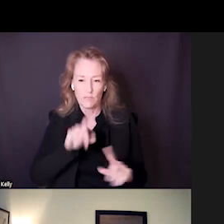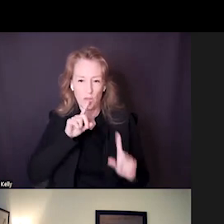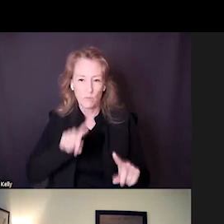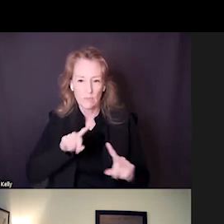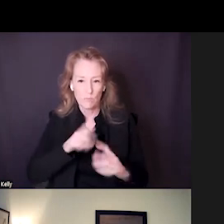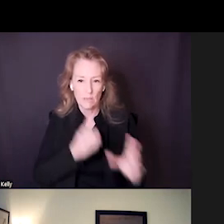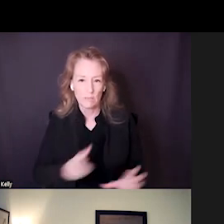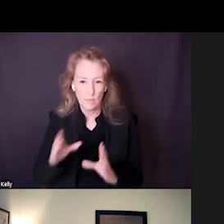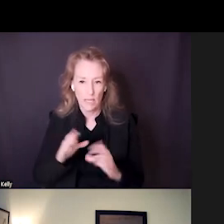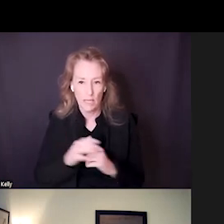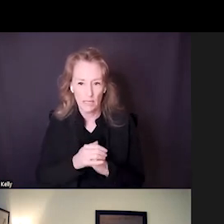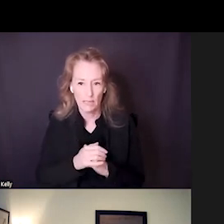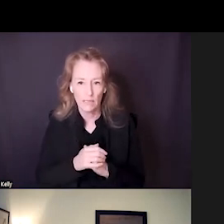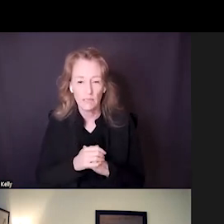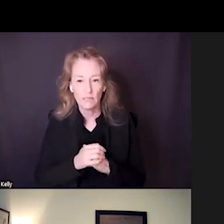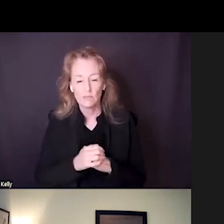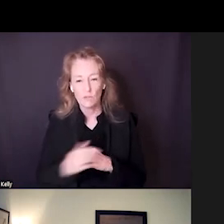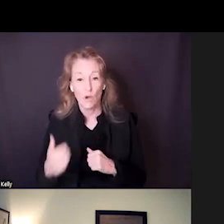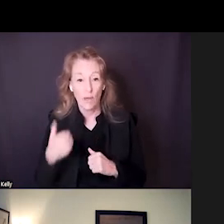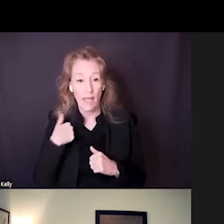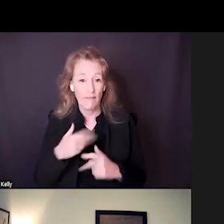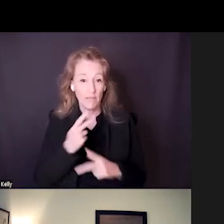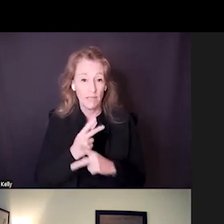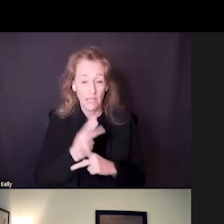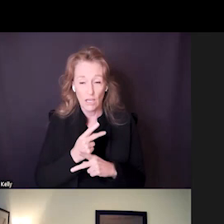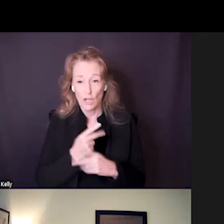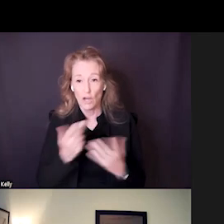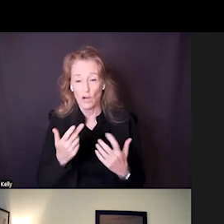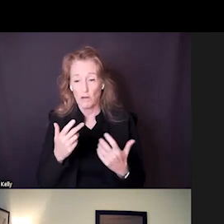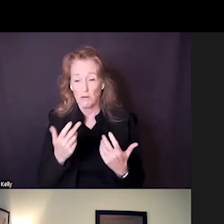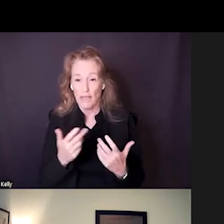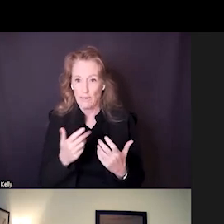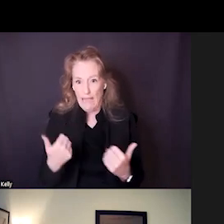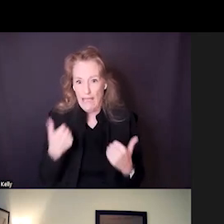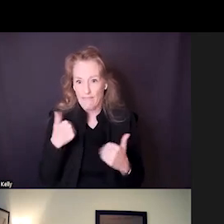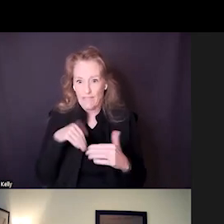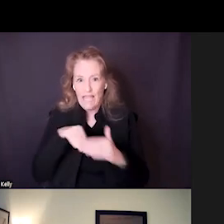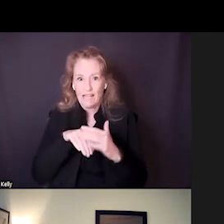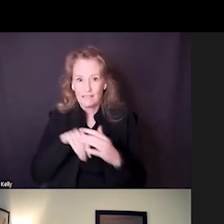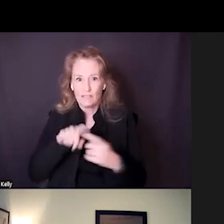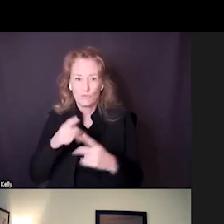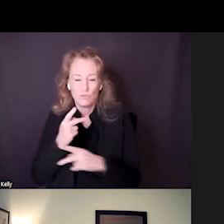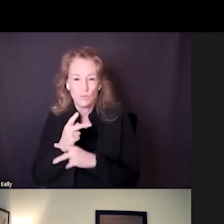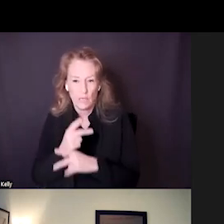ACCESS TO CARE, BUT (INDISCERNIBLE) FOR SOME OF THEM.